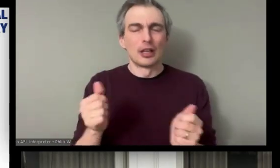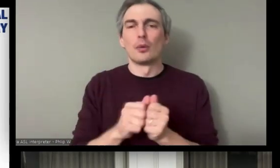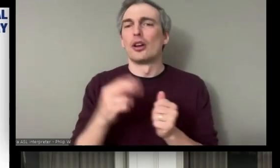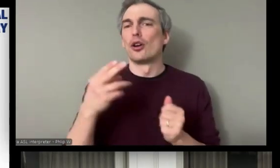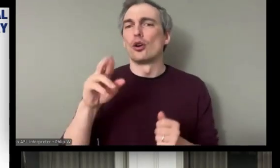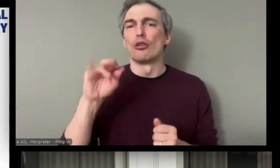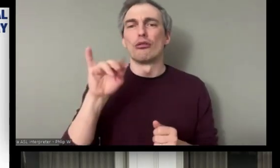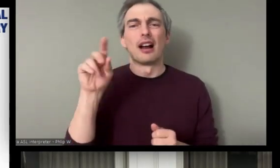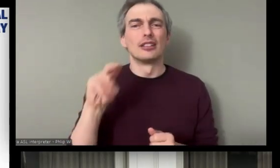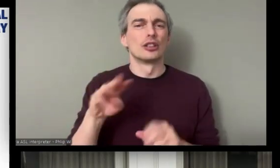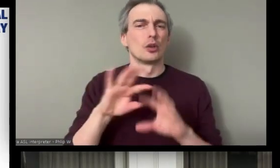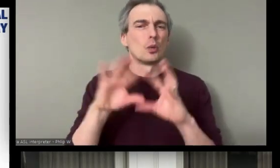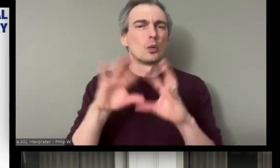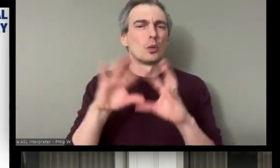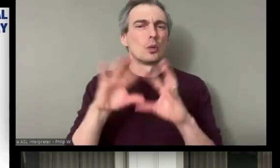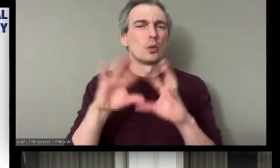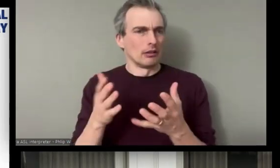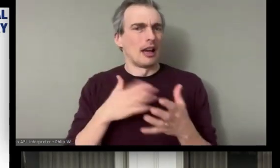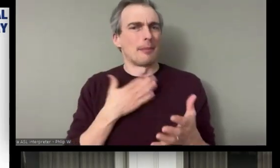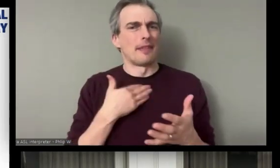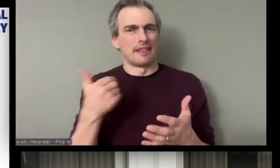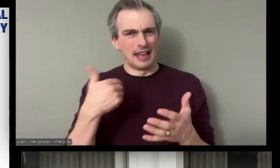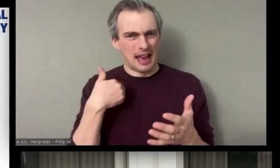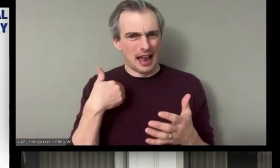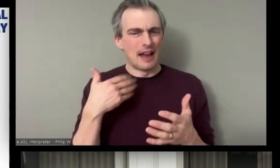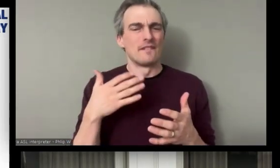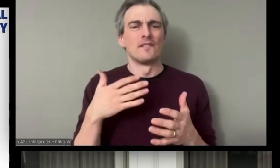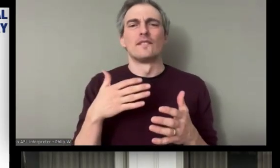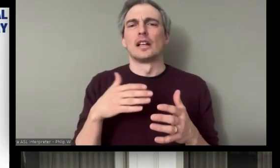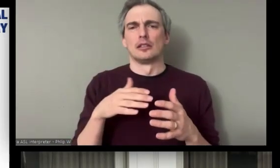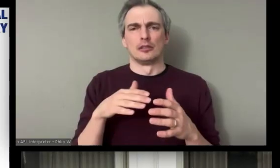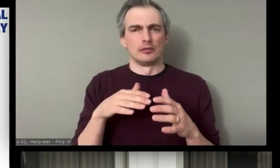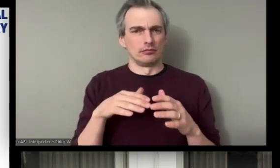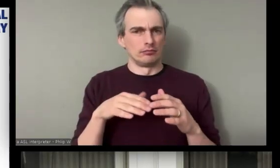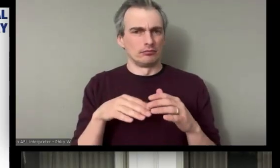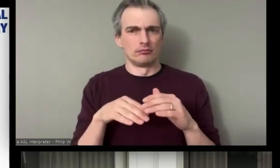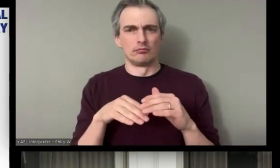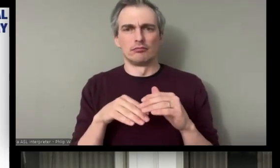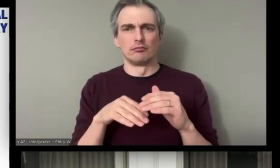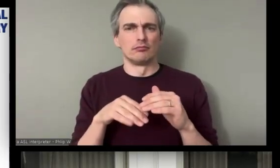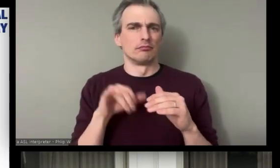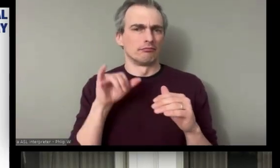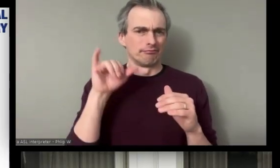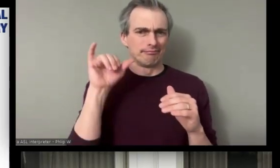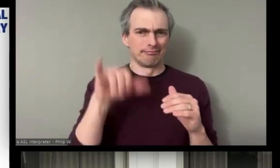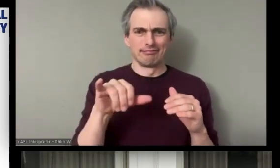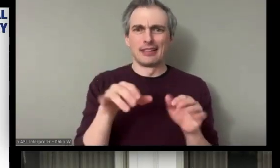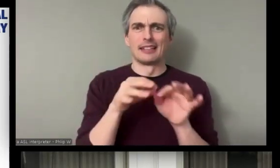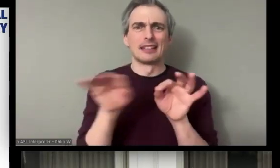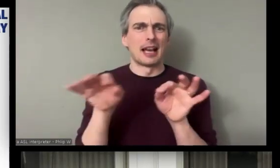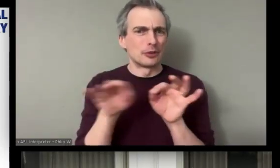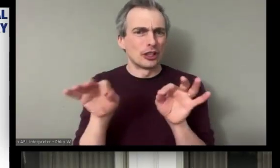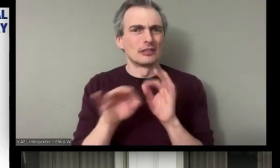But they are only automatic captions. And there is no mechanism to bring in the StreamText, or the stream of the